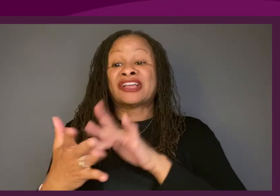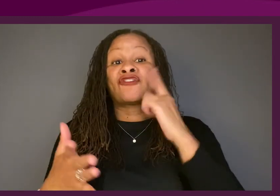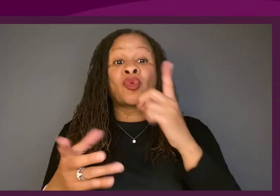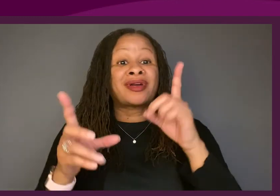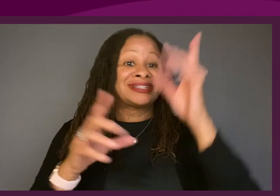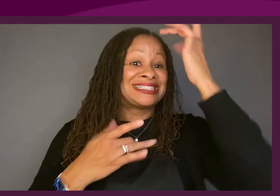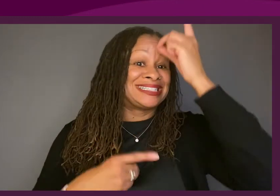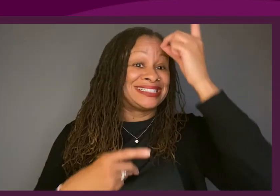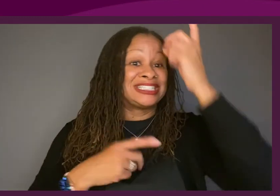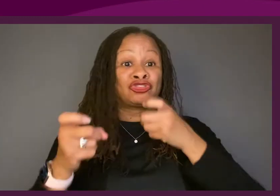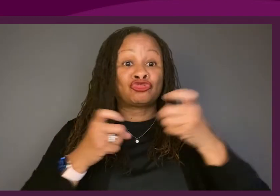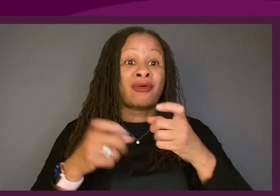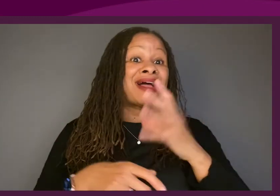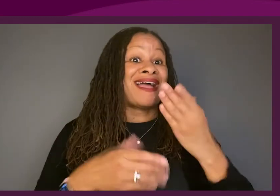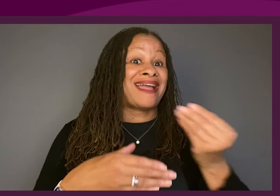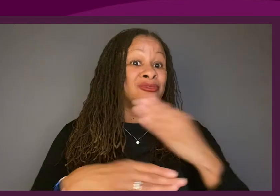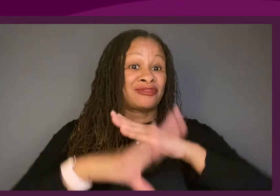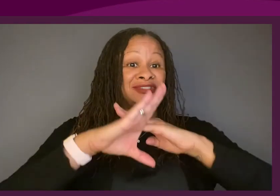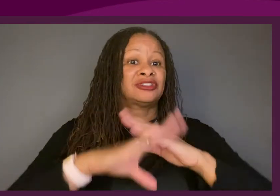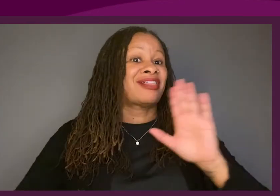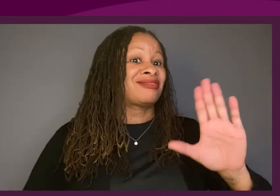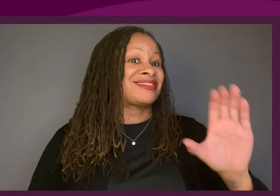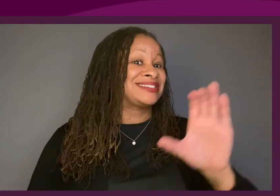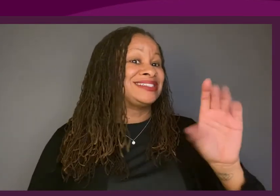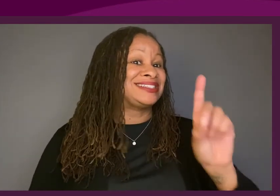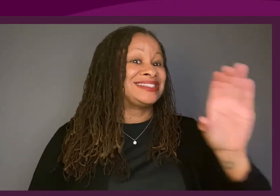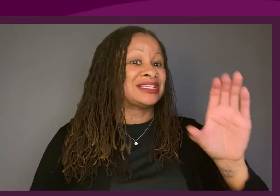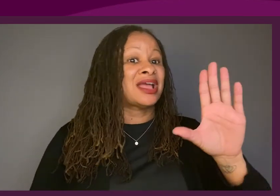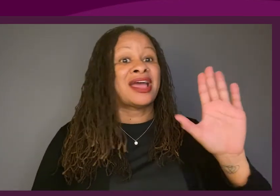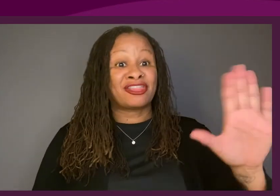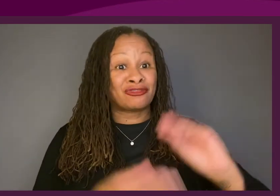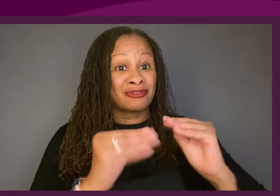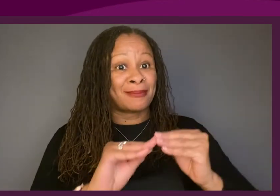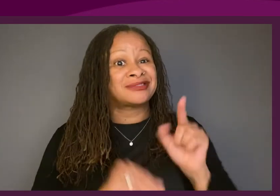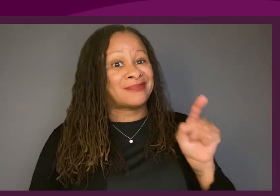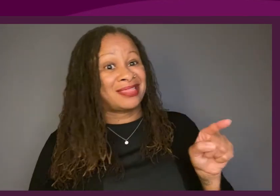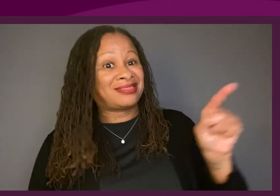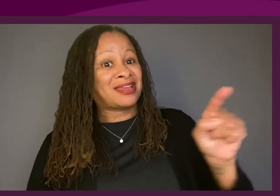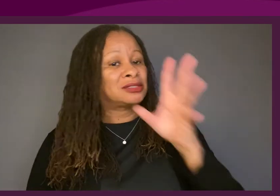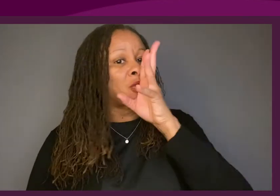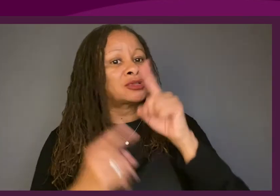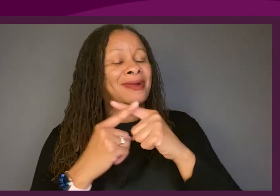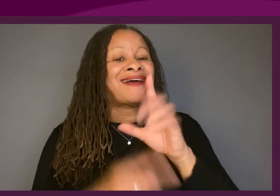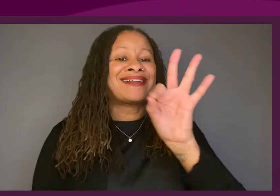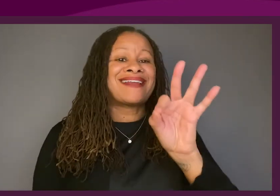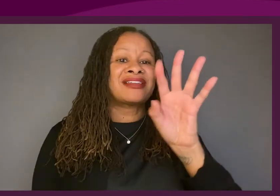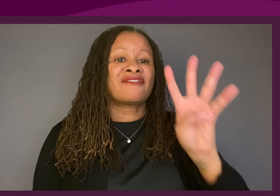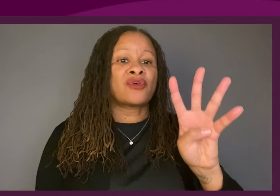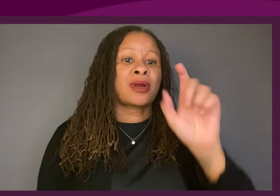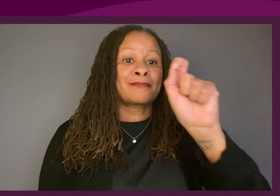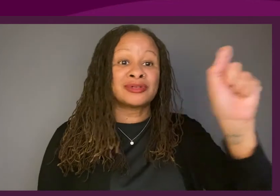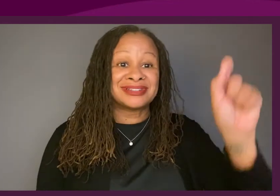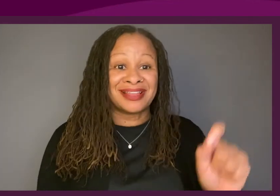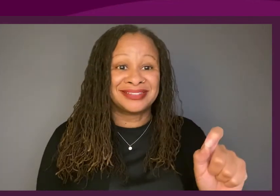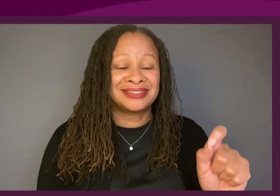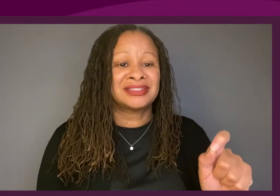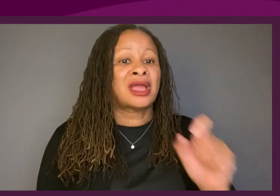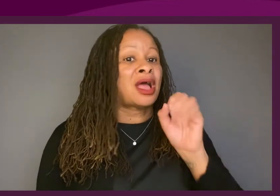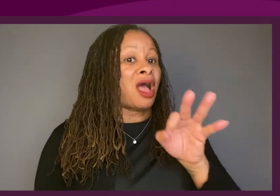talked about 94% of the population who've died from COVID, not just people in congregate